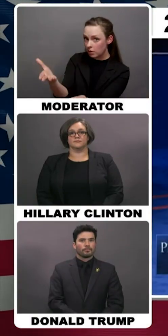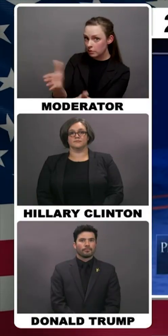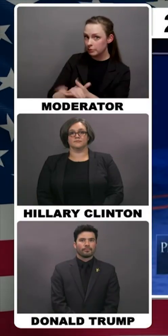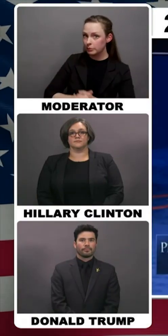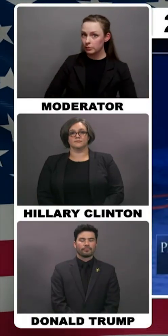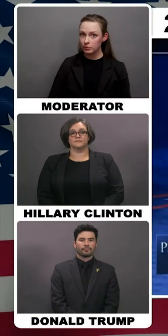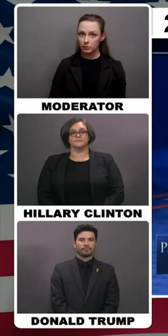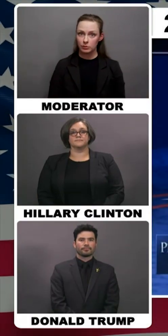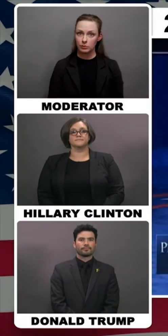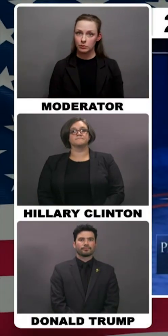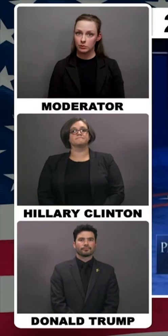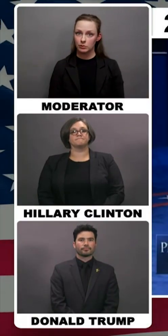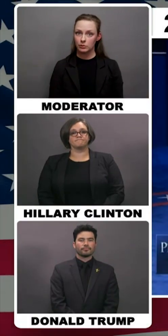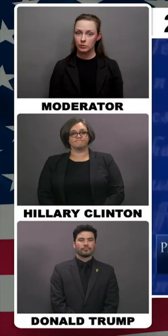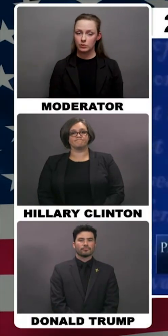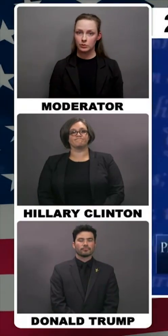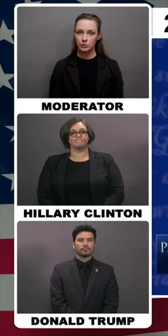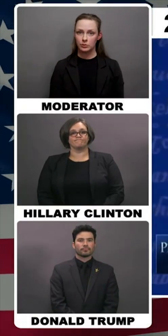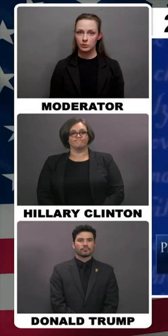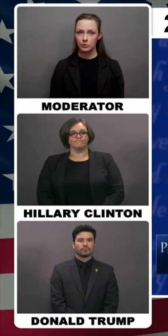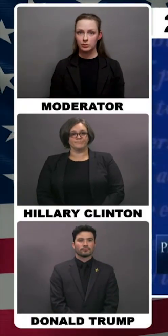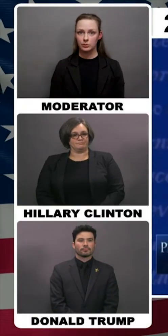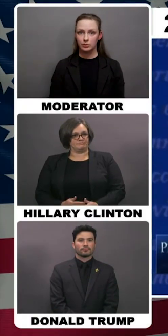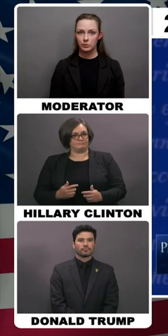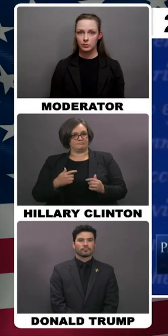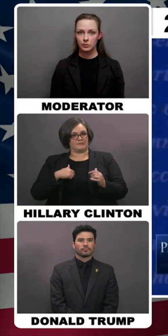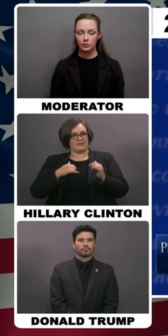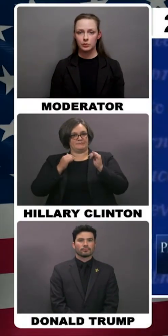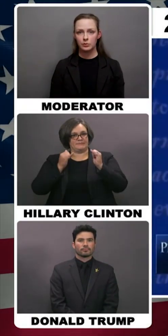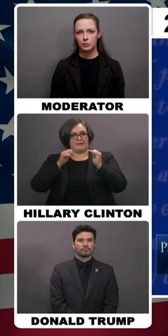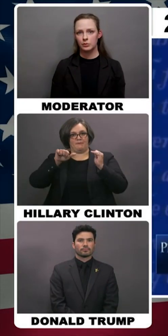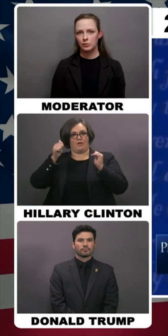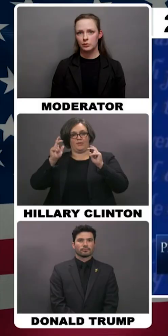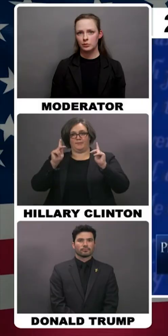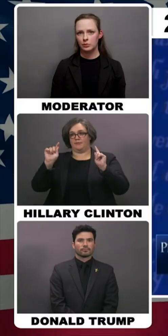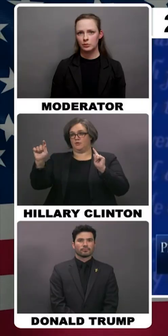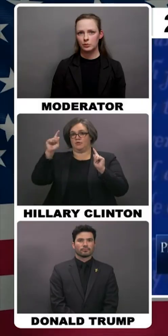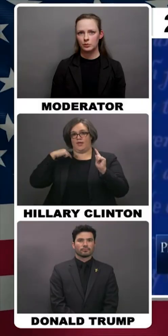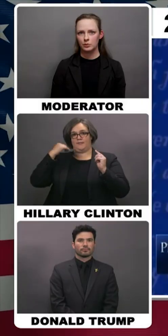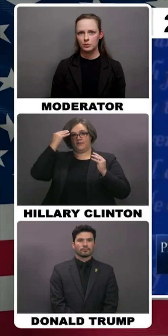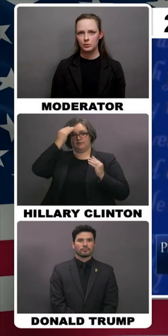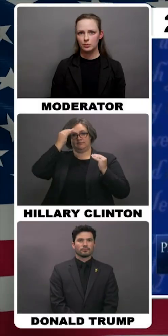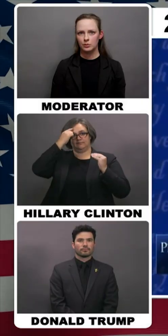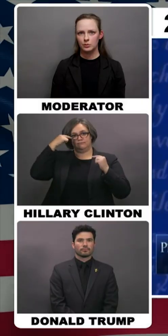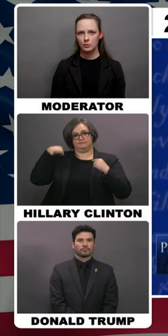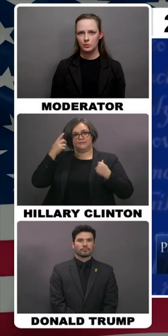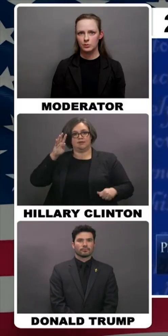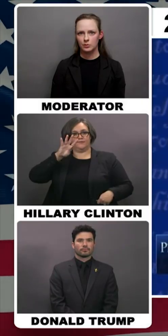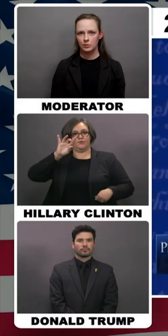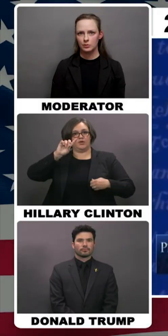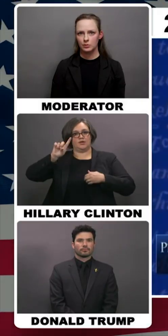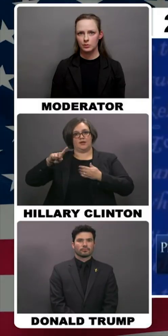Well, like everyone else, I've spent a lot of time thinking over the last 48 hours, um, about